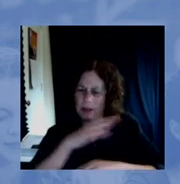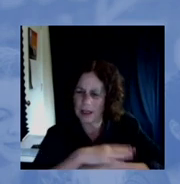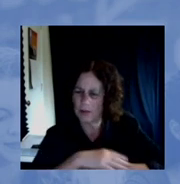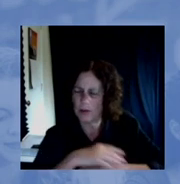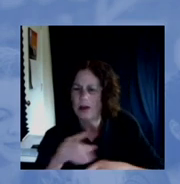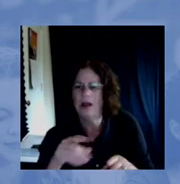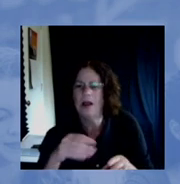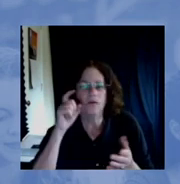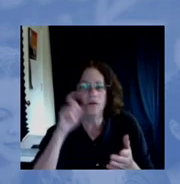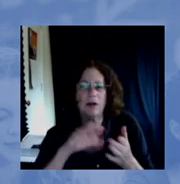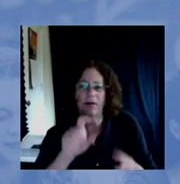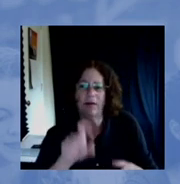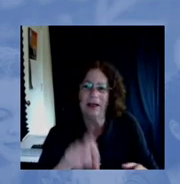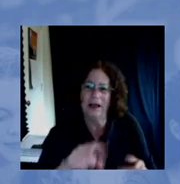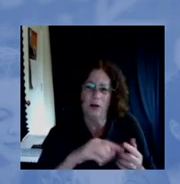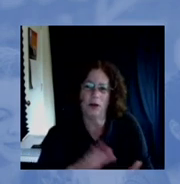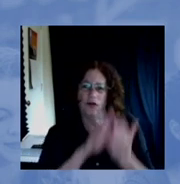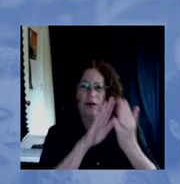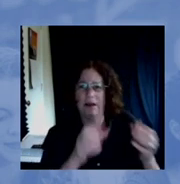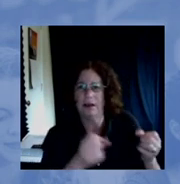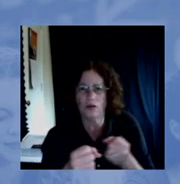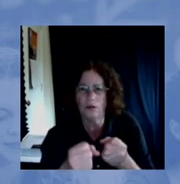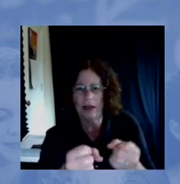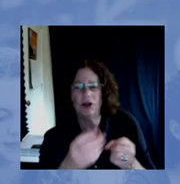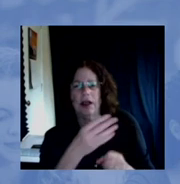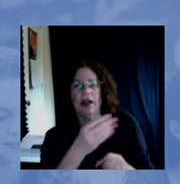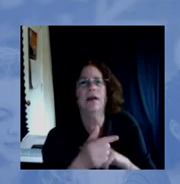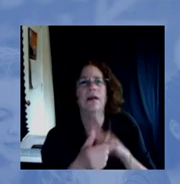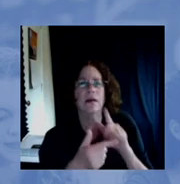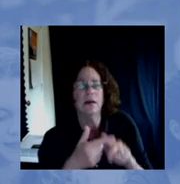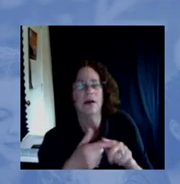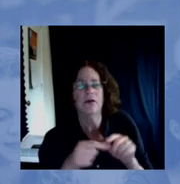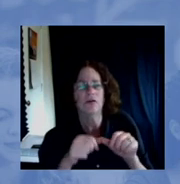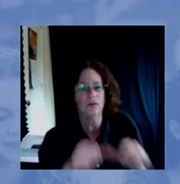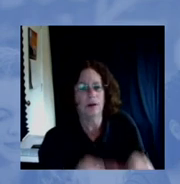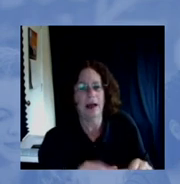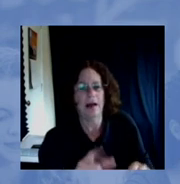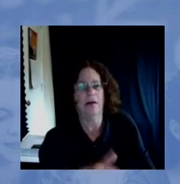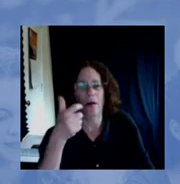THE STRATEGY TO ADDRESS IT, BUT THEN REMAIN AT THE TABLE LONG ENOUGH TO BE ACCOUNTABLE